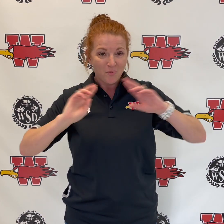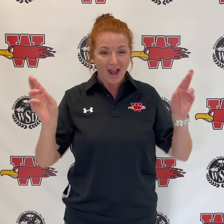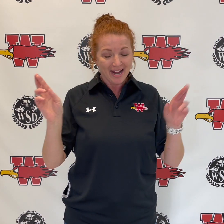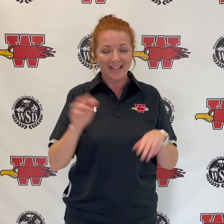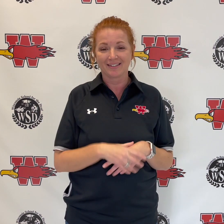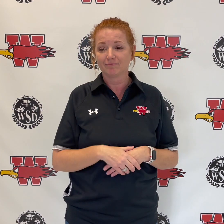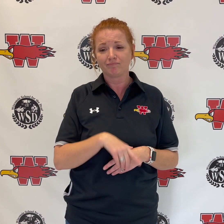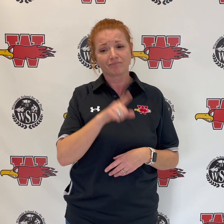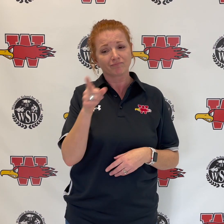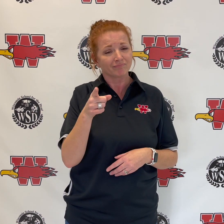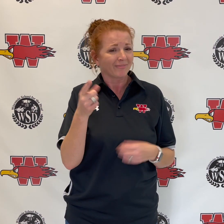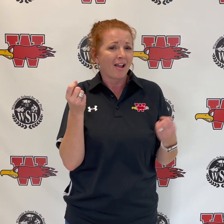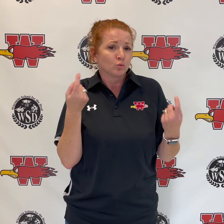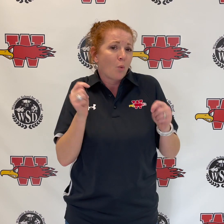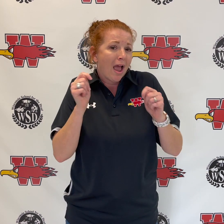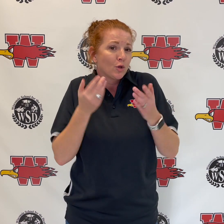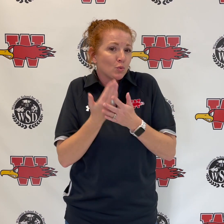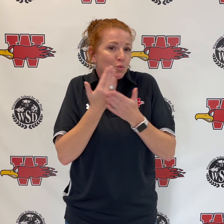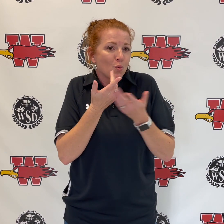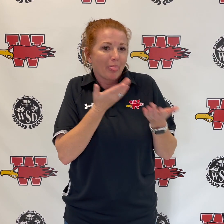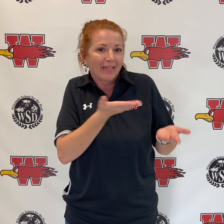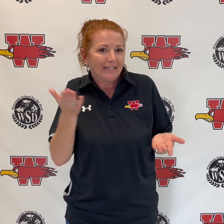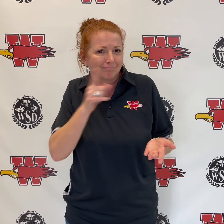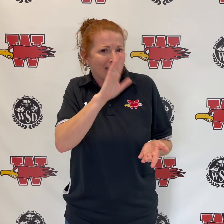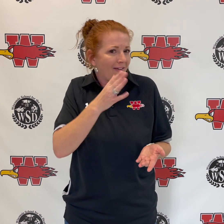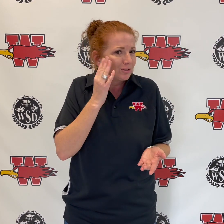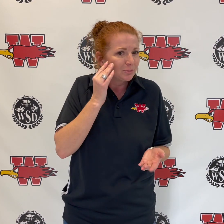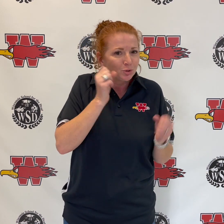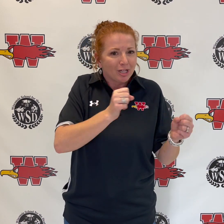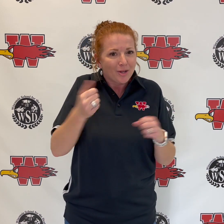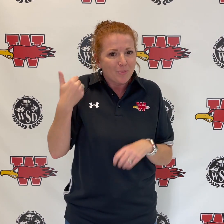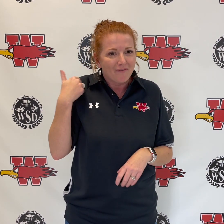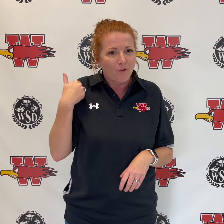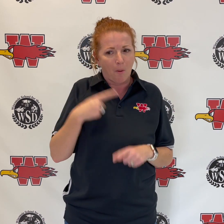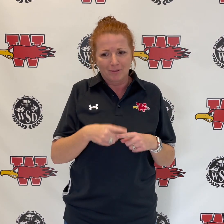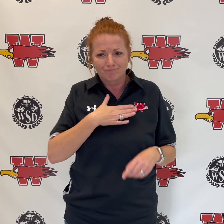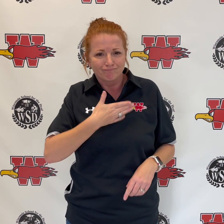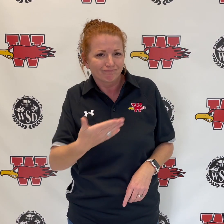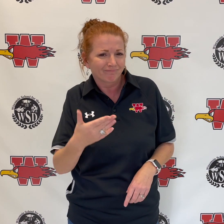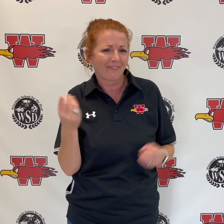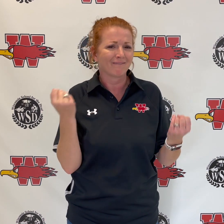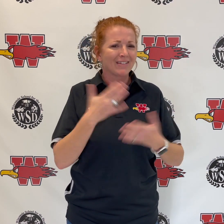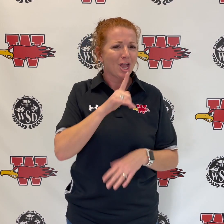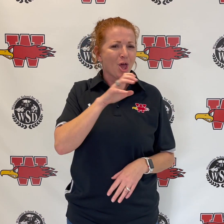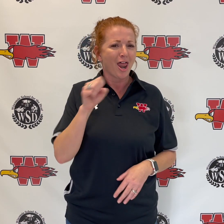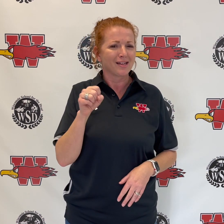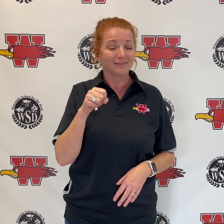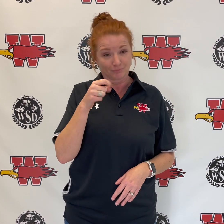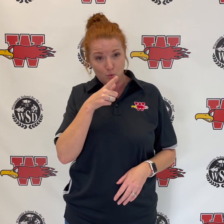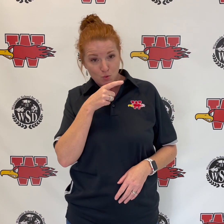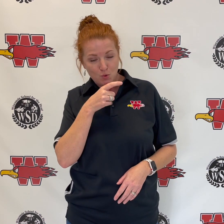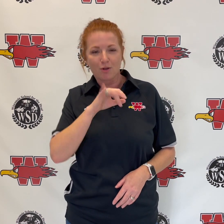face. This individual is trying a new thing, never experienced cheerleading before. So,